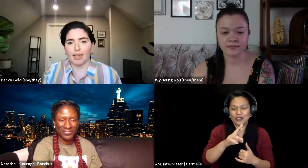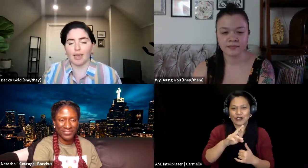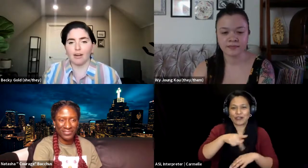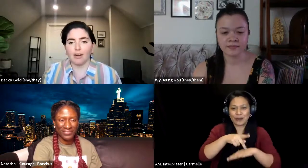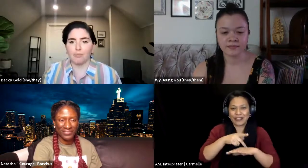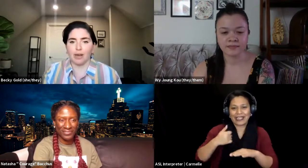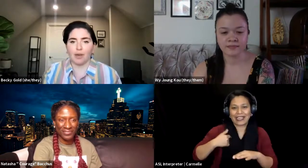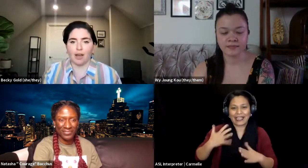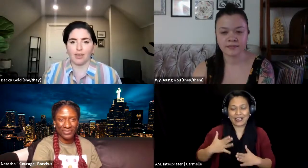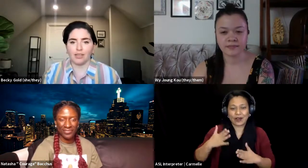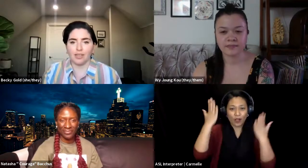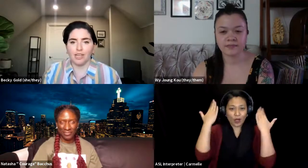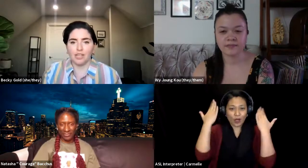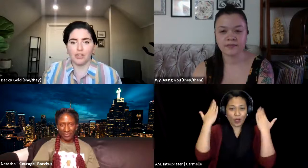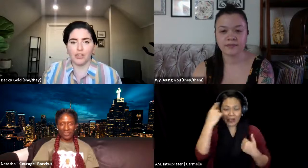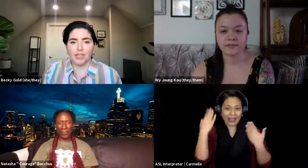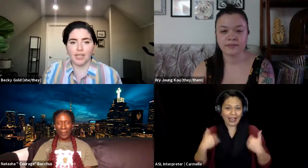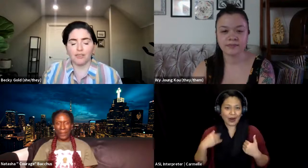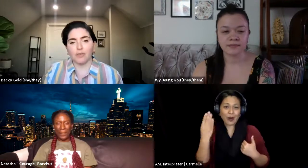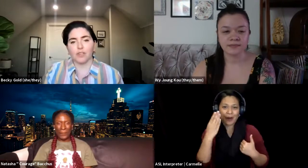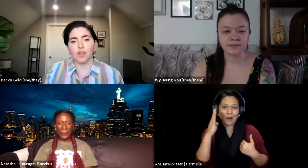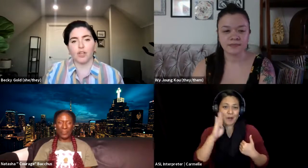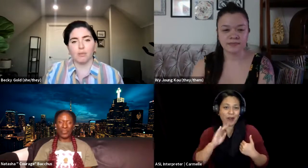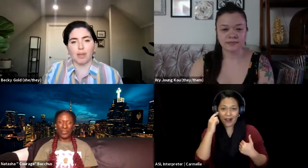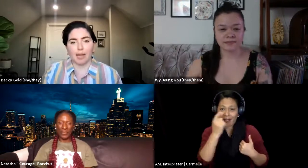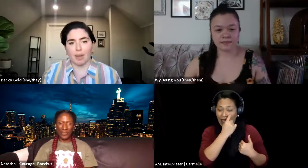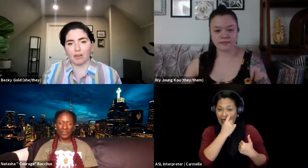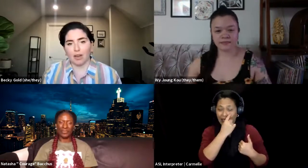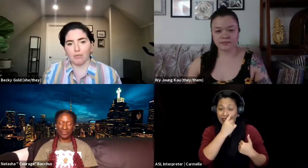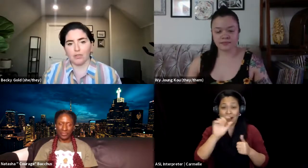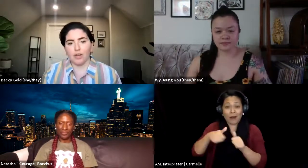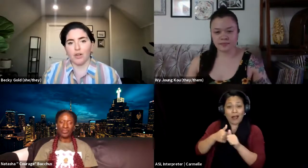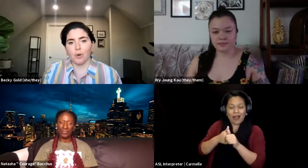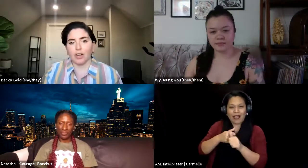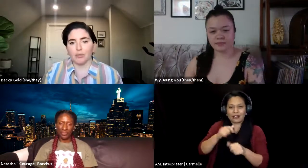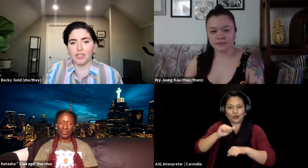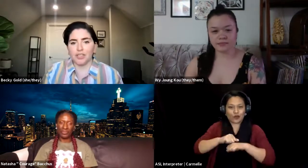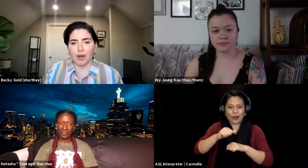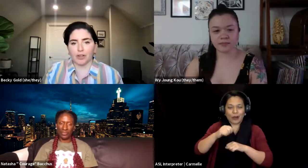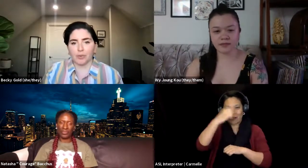hair and brown eyes. she is sitting in front of a solid black background wearing a red sweater with